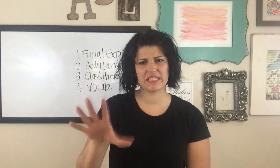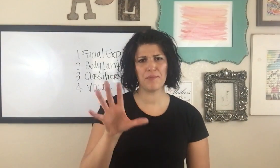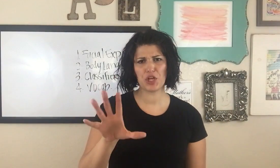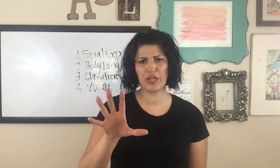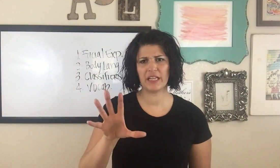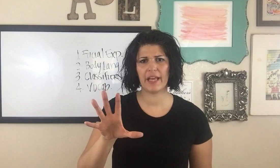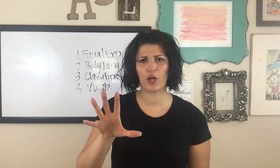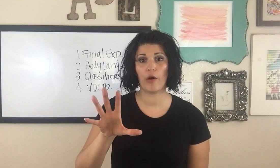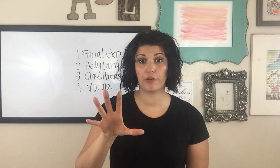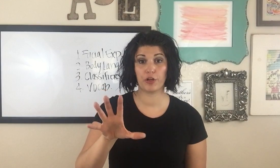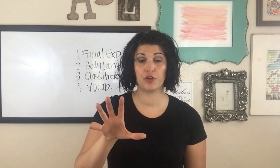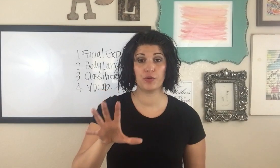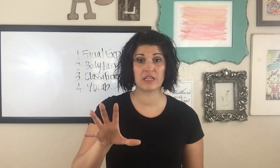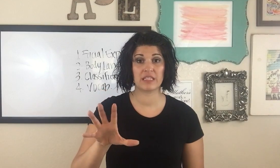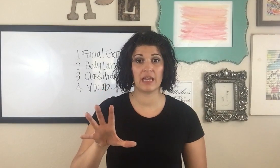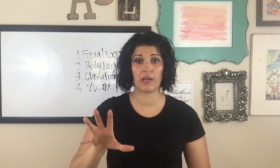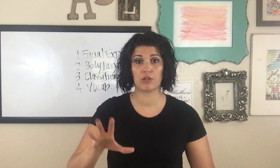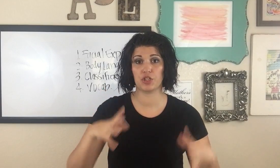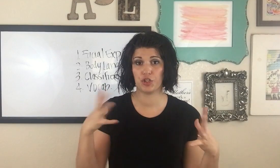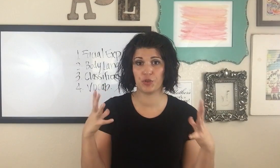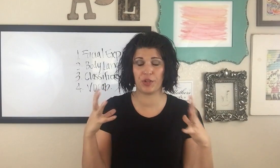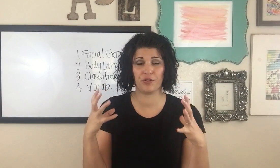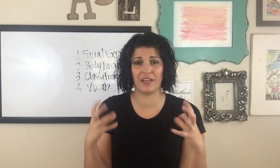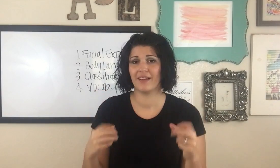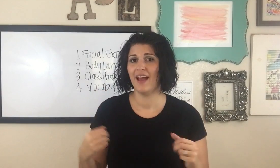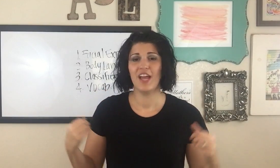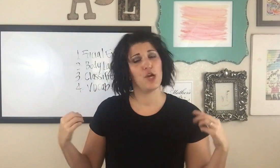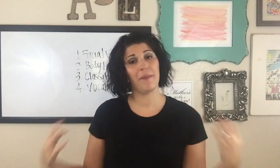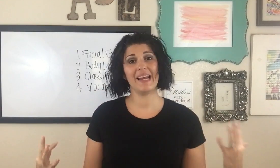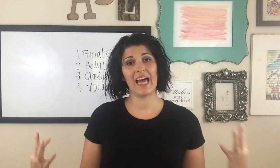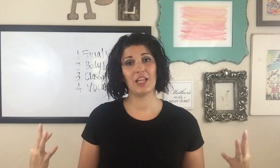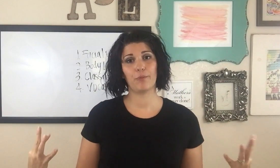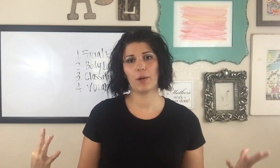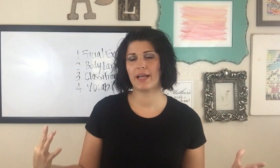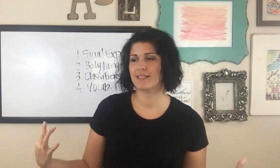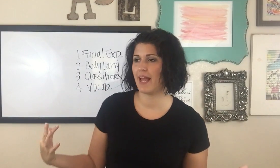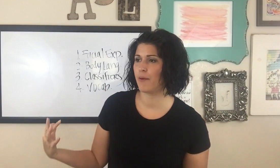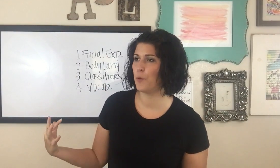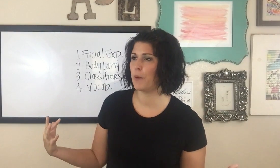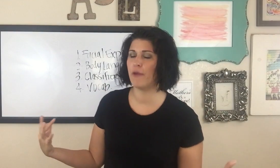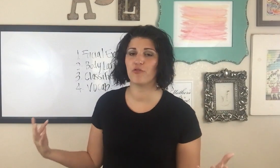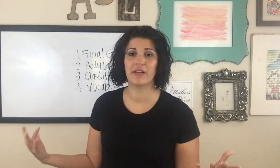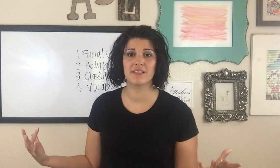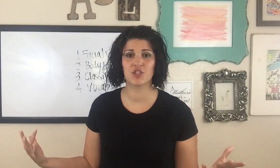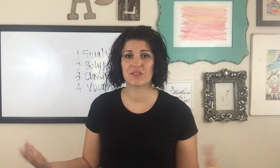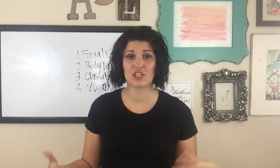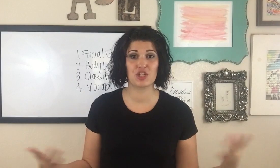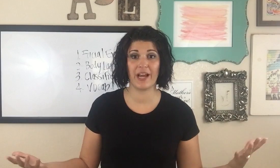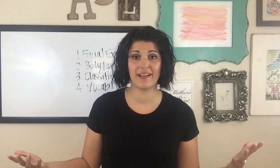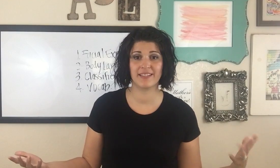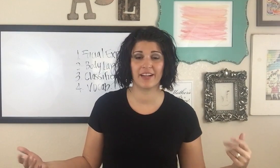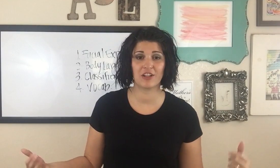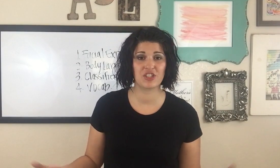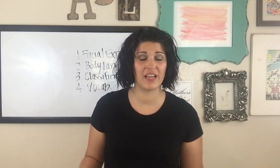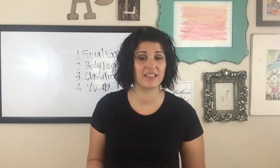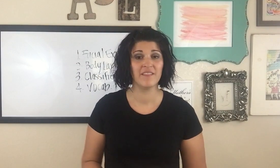But if it's something you need to let go of when you're using sign language and you're doing your thing, you might not look pretty. It's like one of my friend's shoes, this jazz singer, she says,